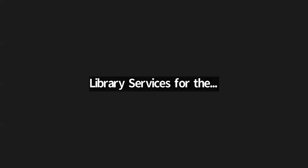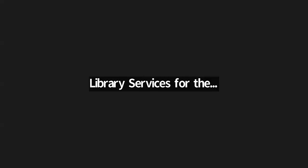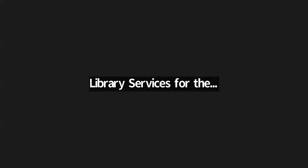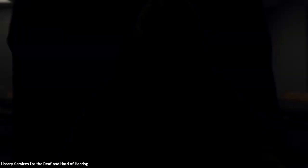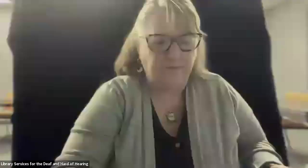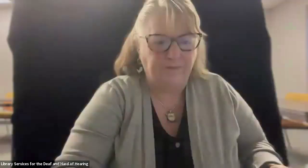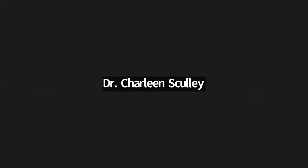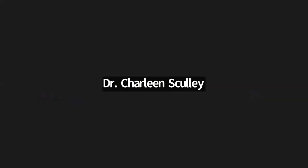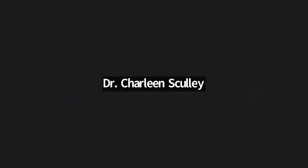Thank you.